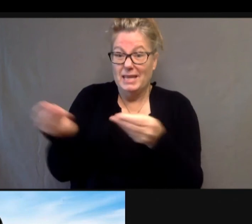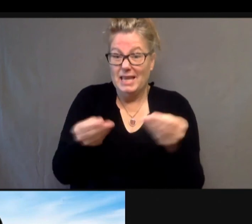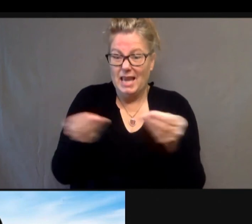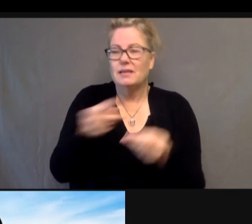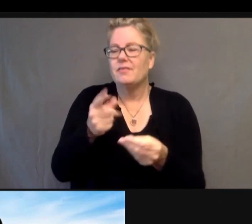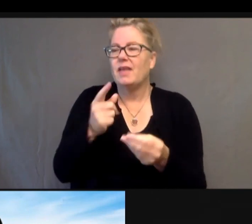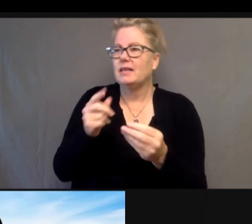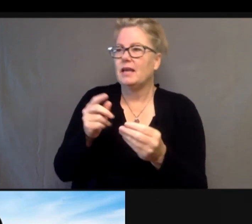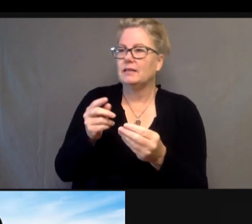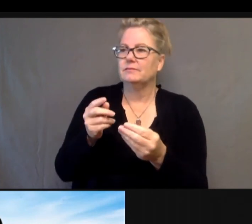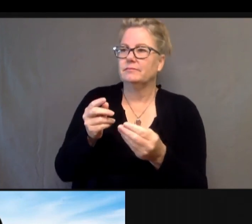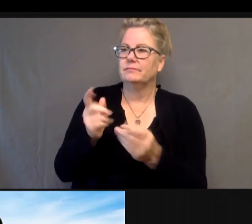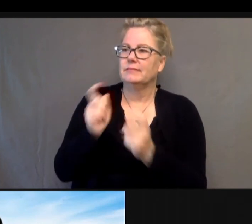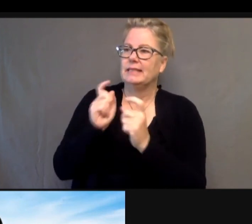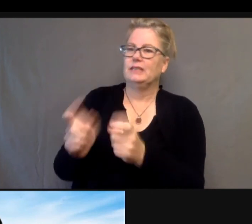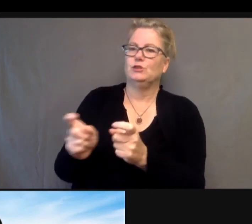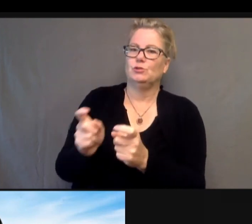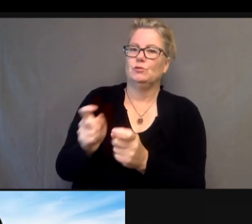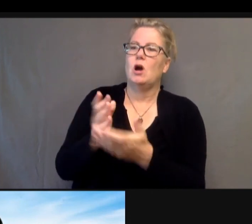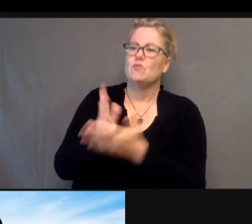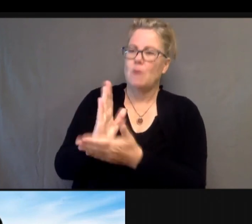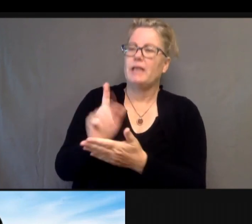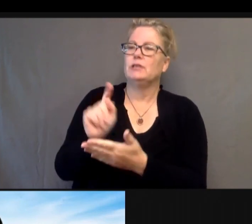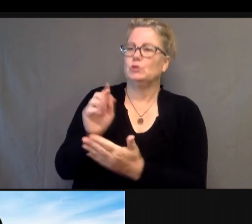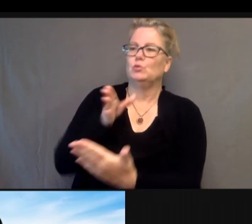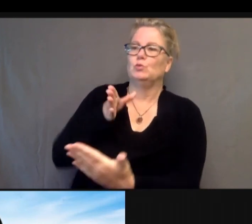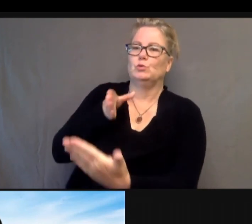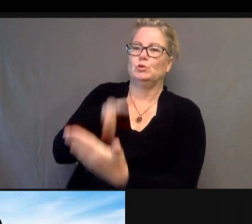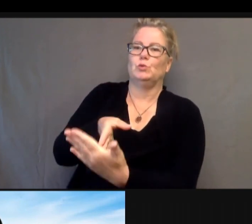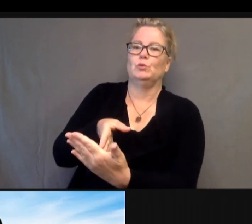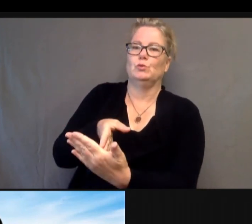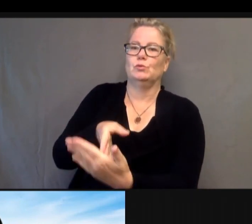or they can swear on your behalf. You would have to fight that. Absolutely have to fight